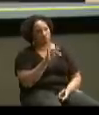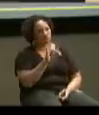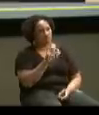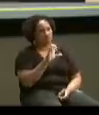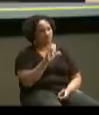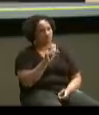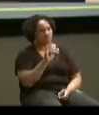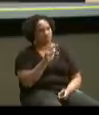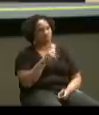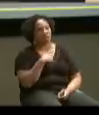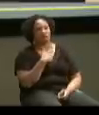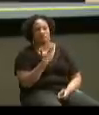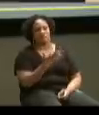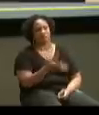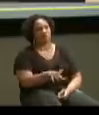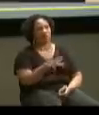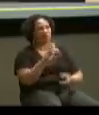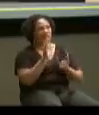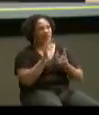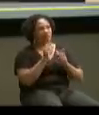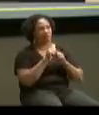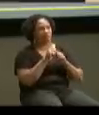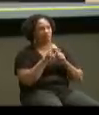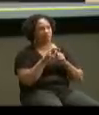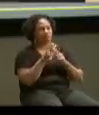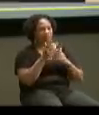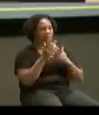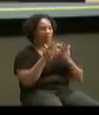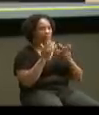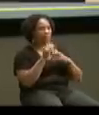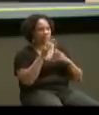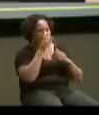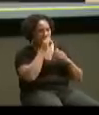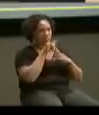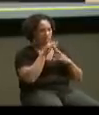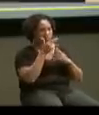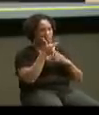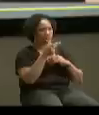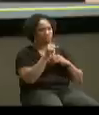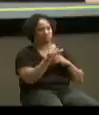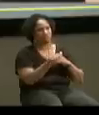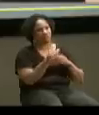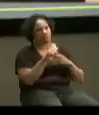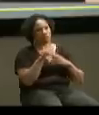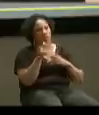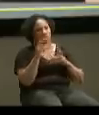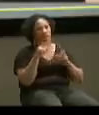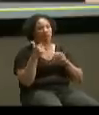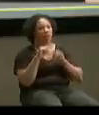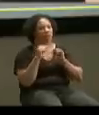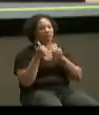PARTNERSHIP, COLLABORATION, WHAT I DON'T WANT TO LEAVE YOU WITH IS THE ASSUMPTION THAT GSA OR OUR SISTER AGENCIES ARE NOT